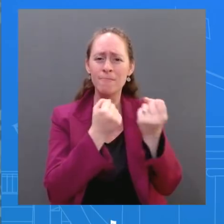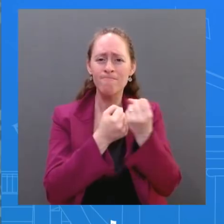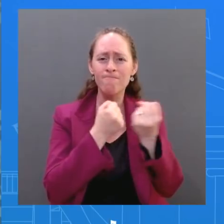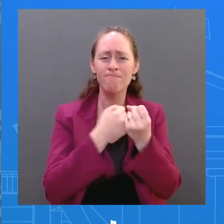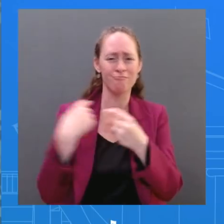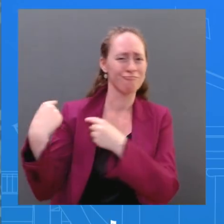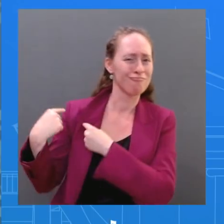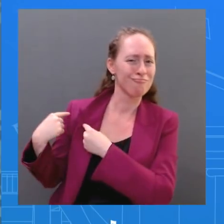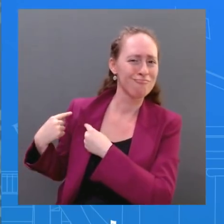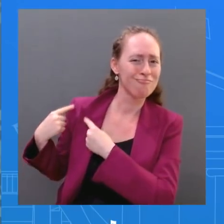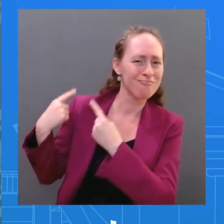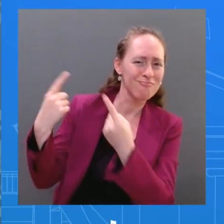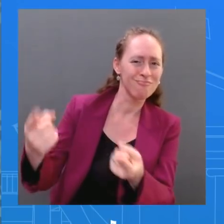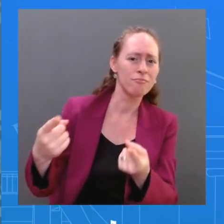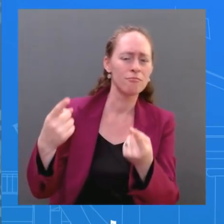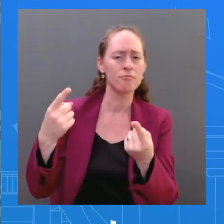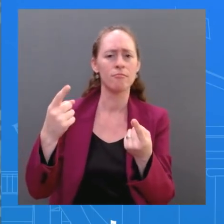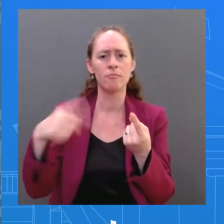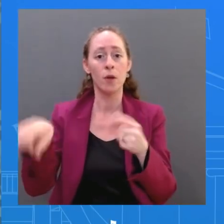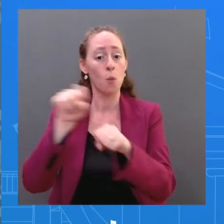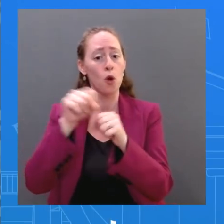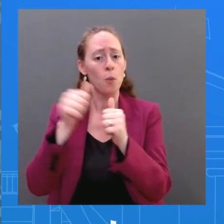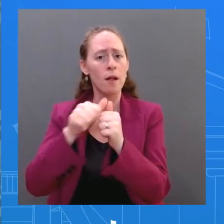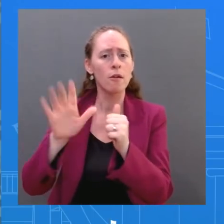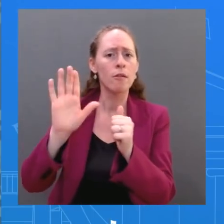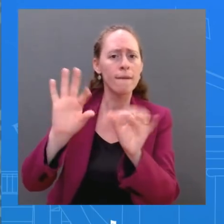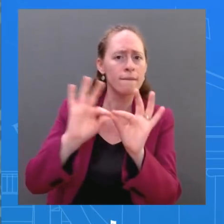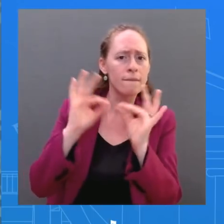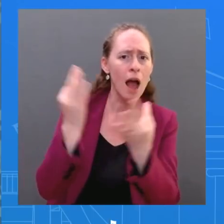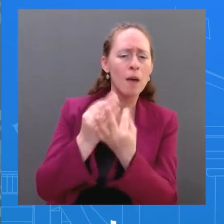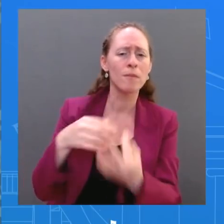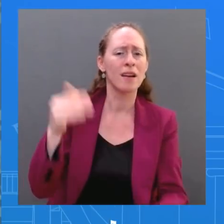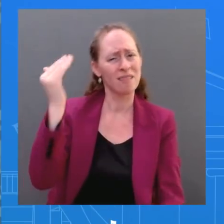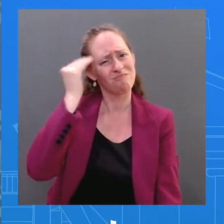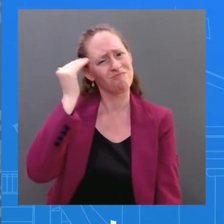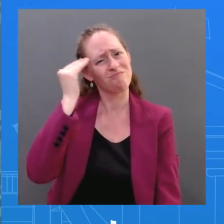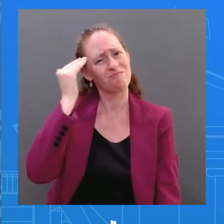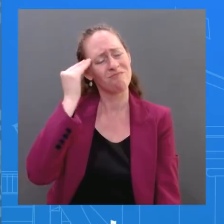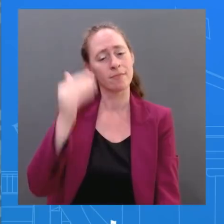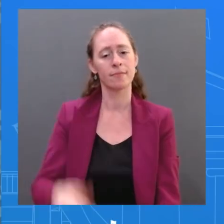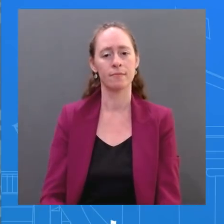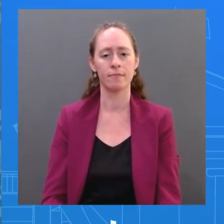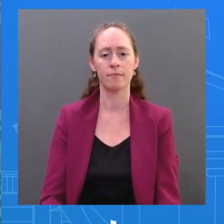I have mentioned his regular contact with the family and friends.